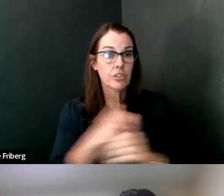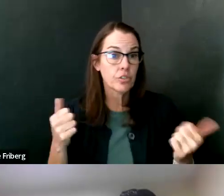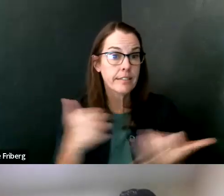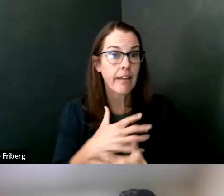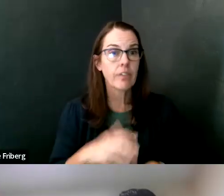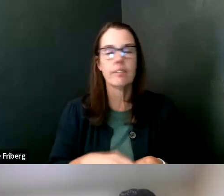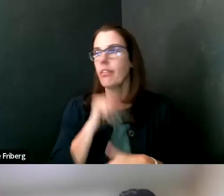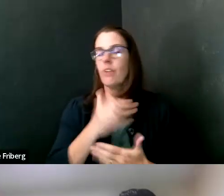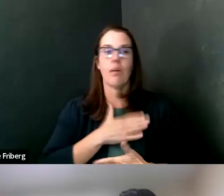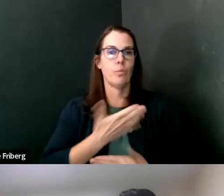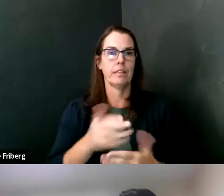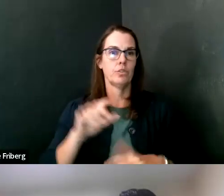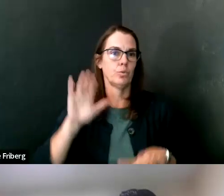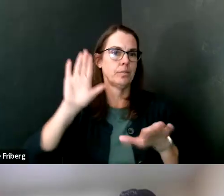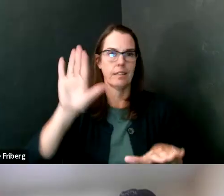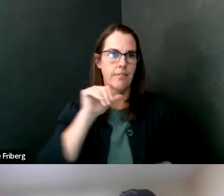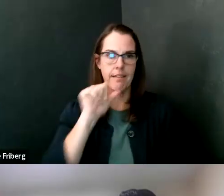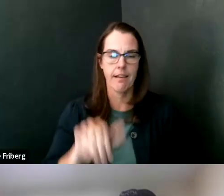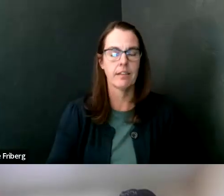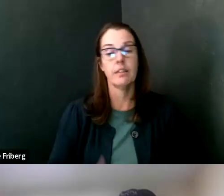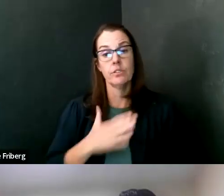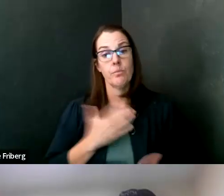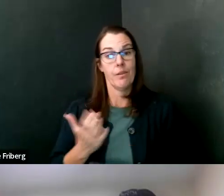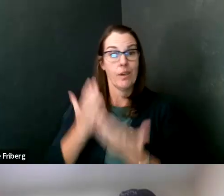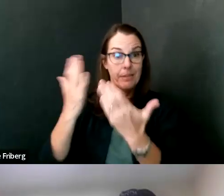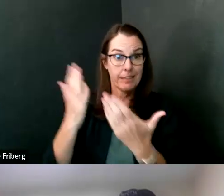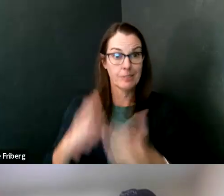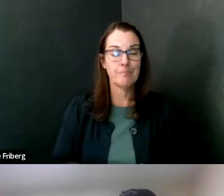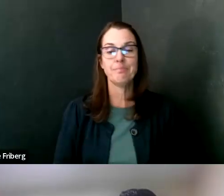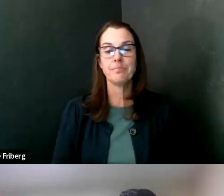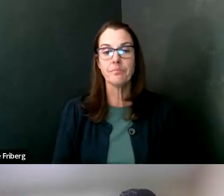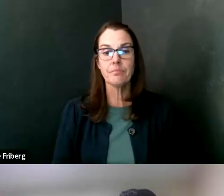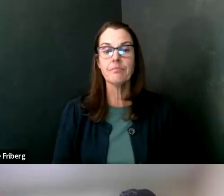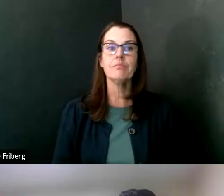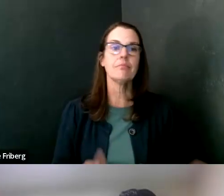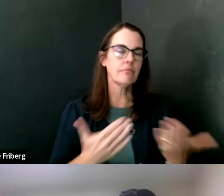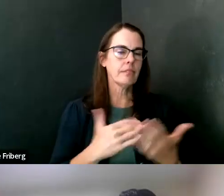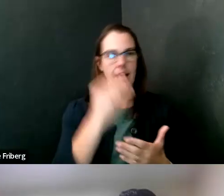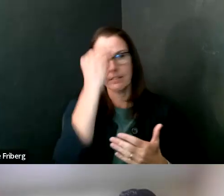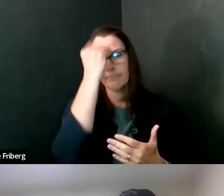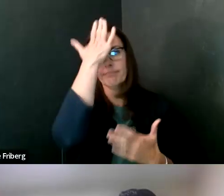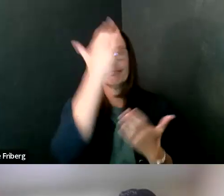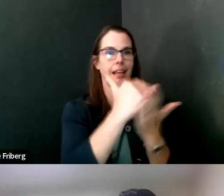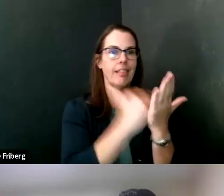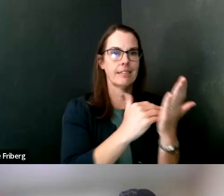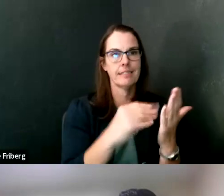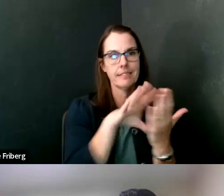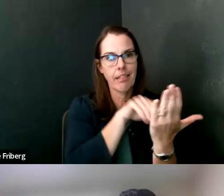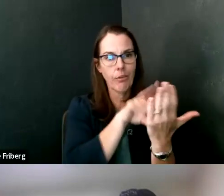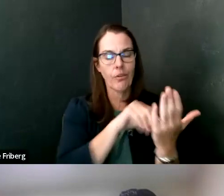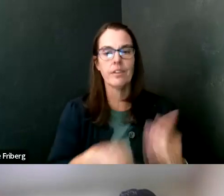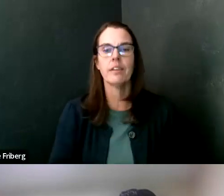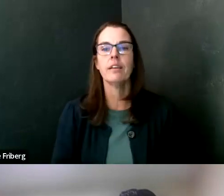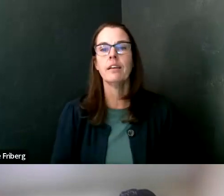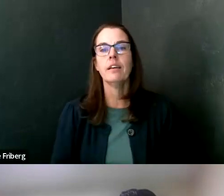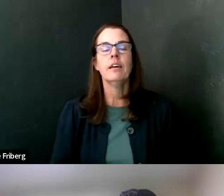not willing to testify. So my recommendation um as lessons learned and um looking at other PDABS